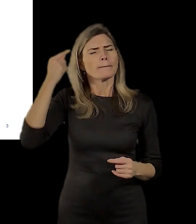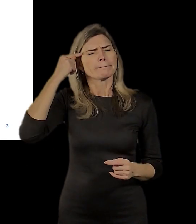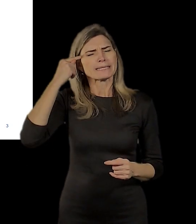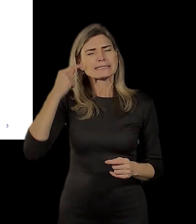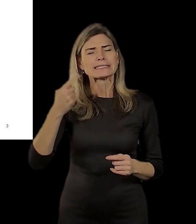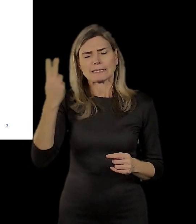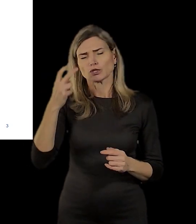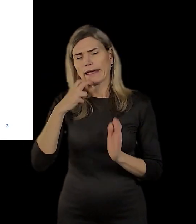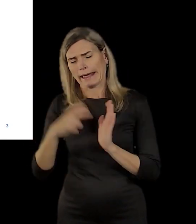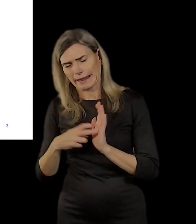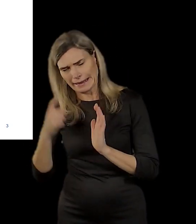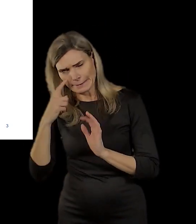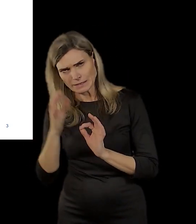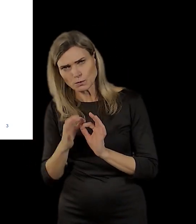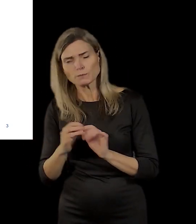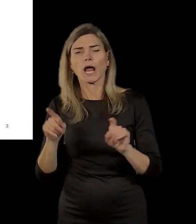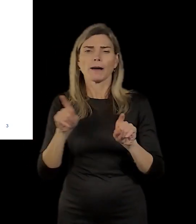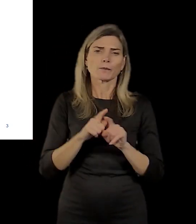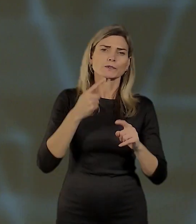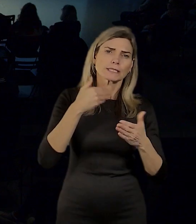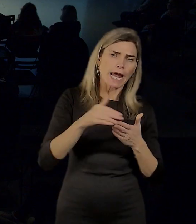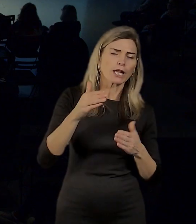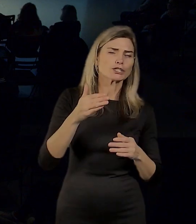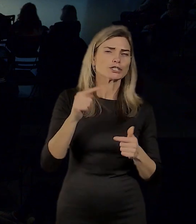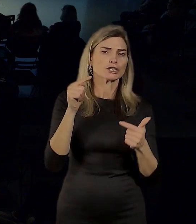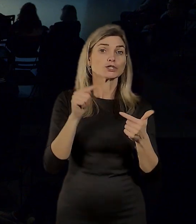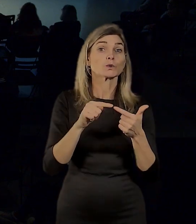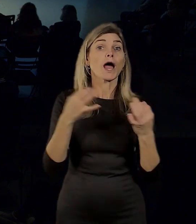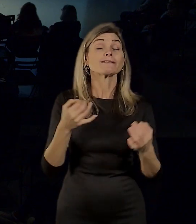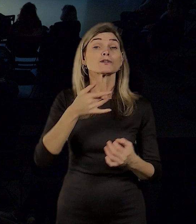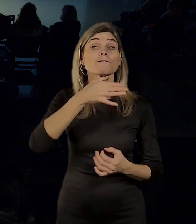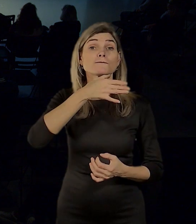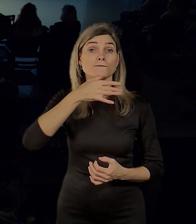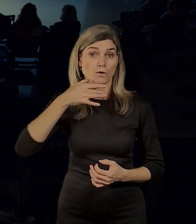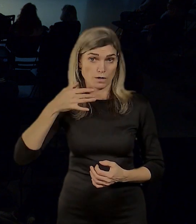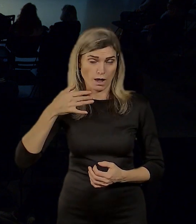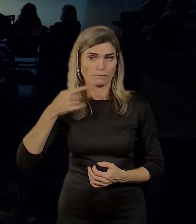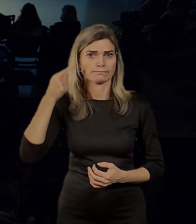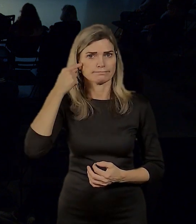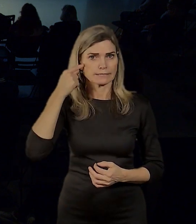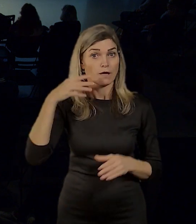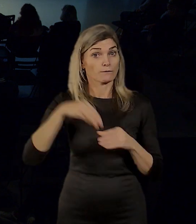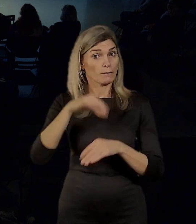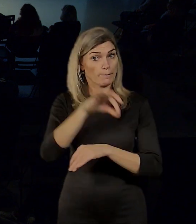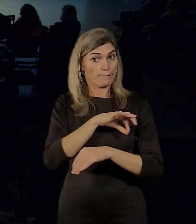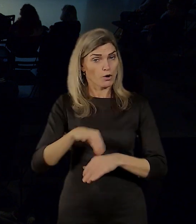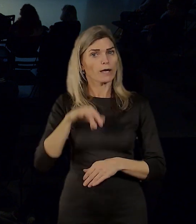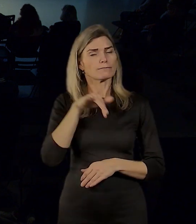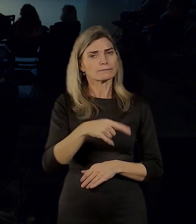One thing is that we deal with rainwater a lot. We actually work in such a way that we have 3 stages